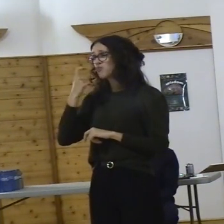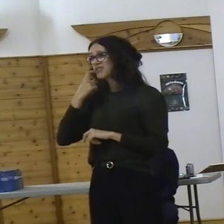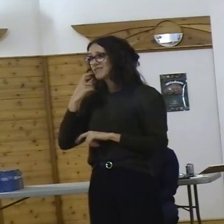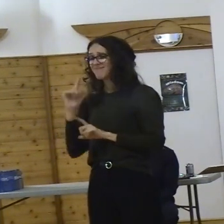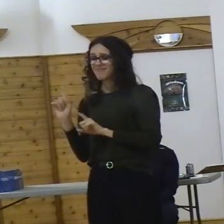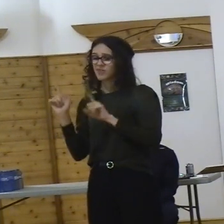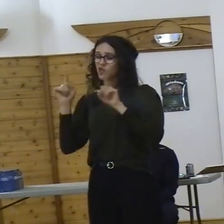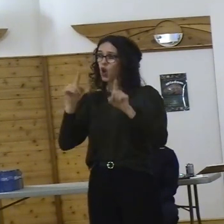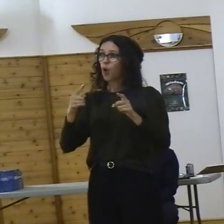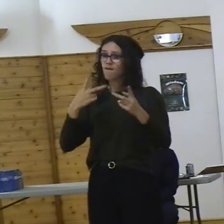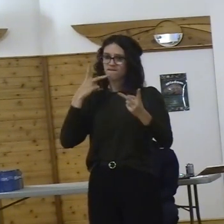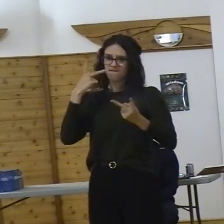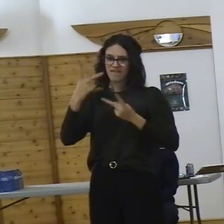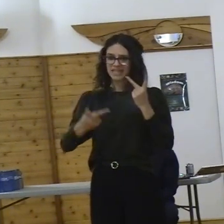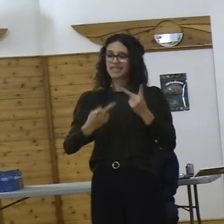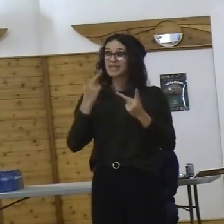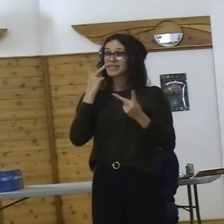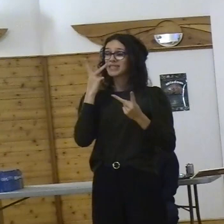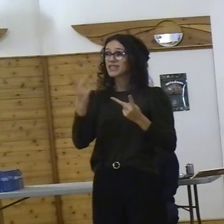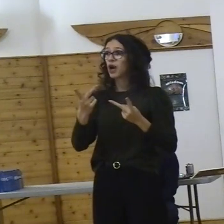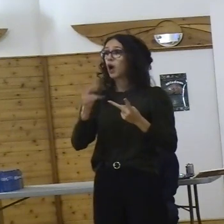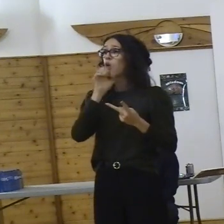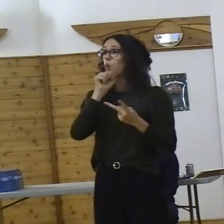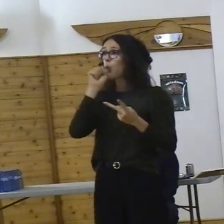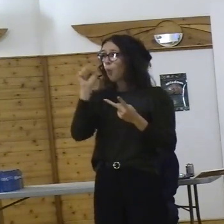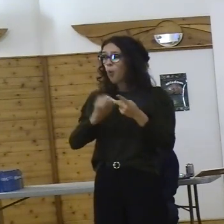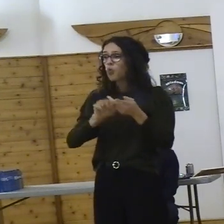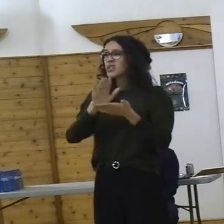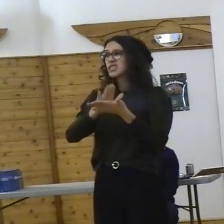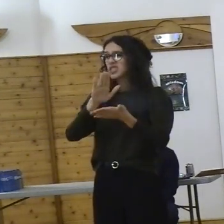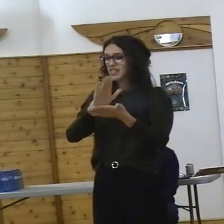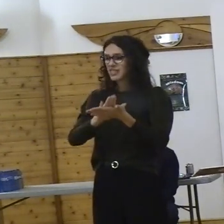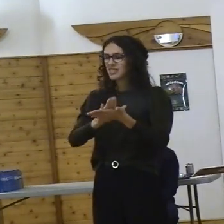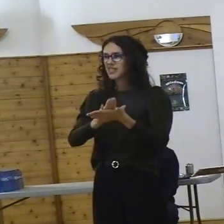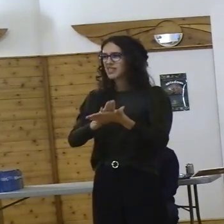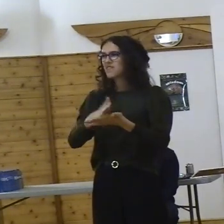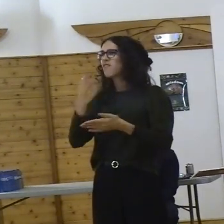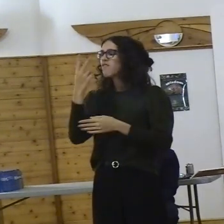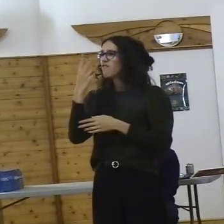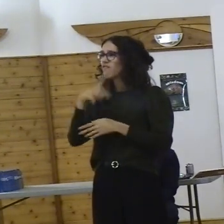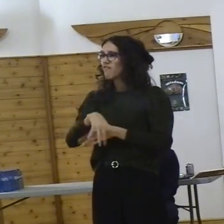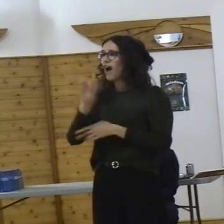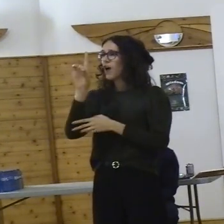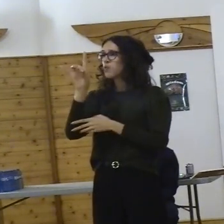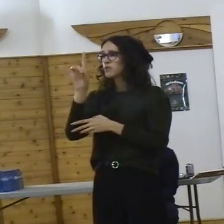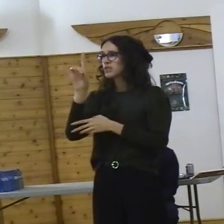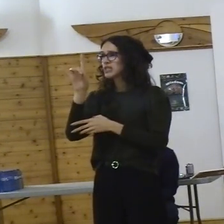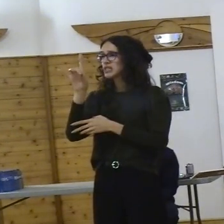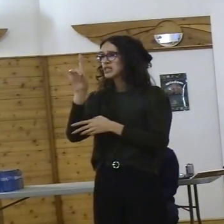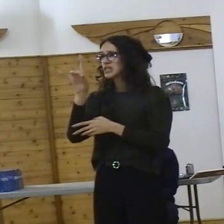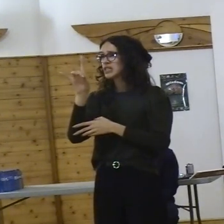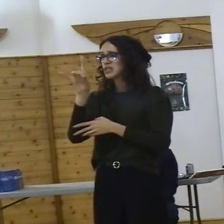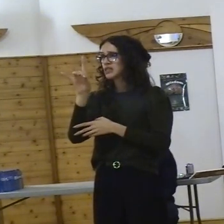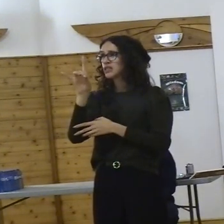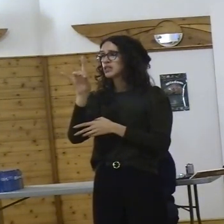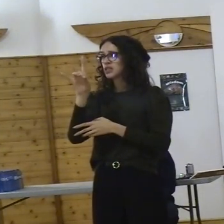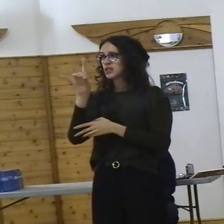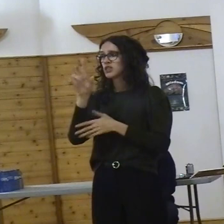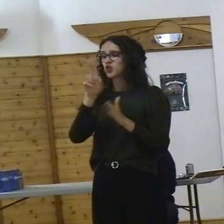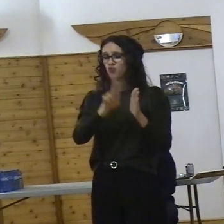And they found on my grades 241 plus.